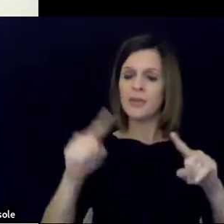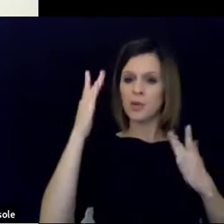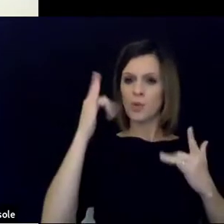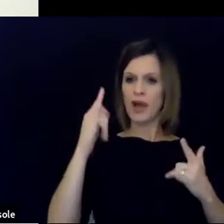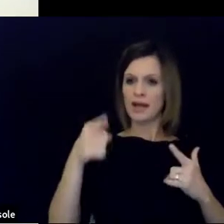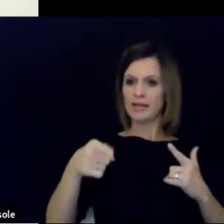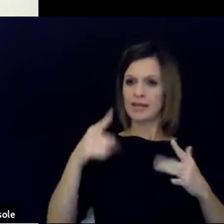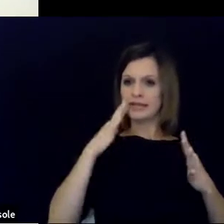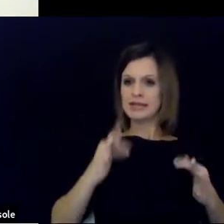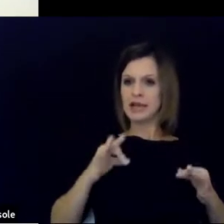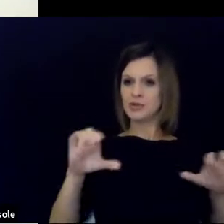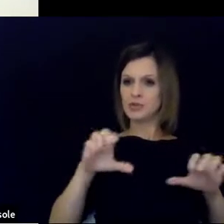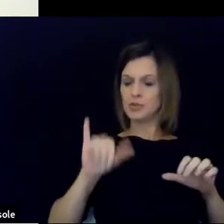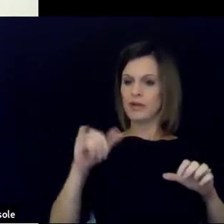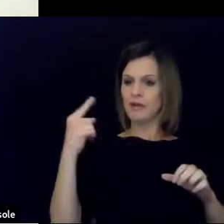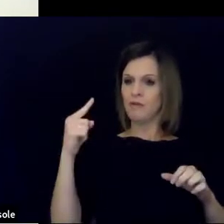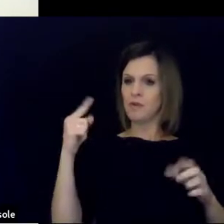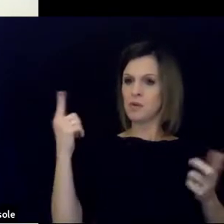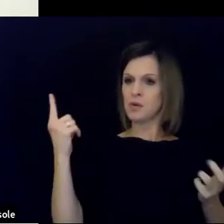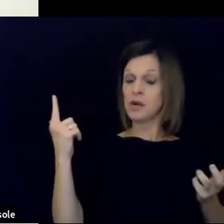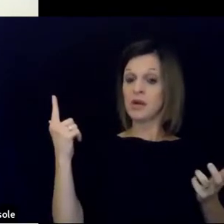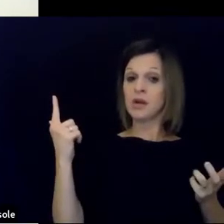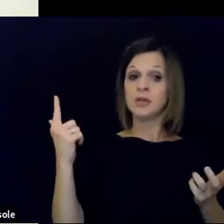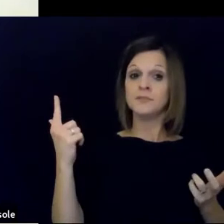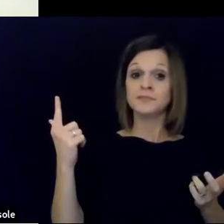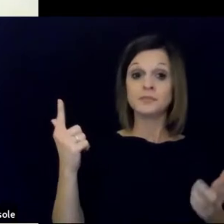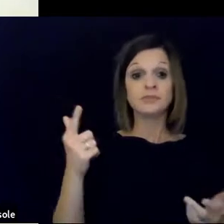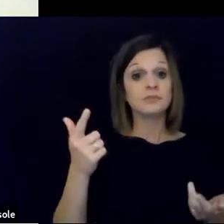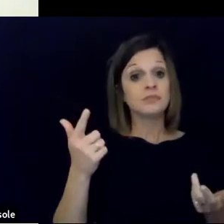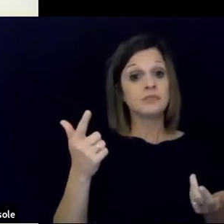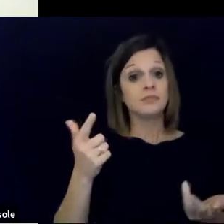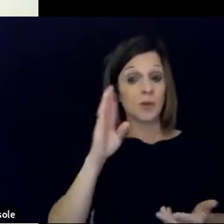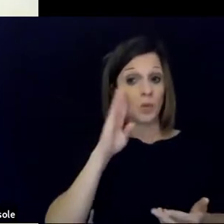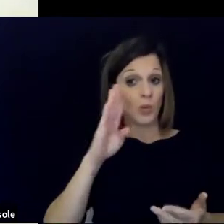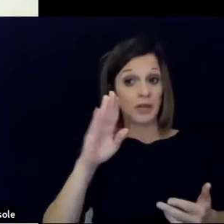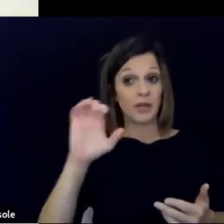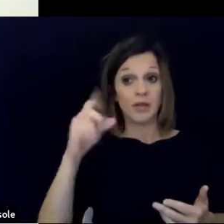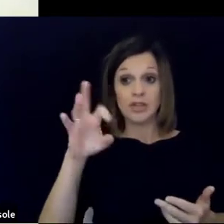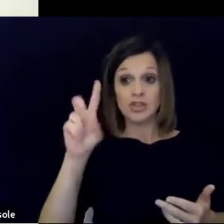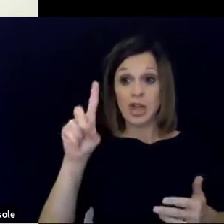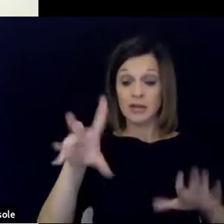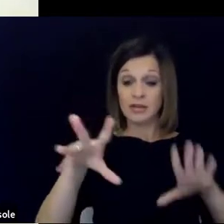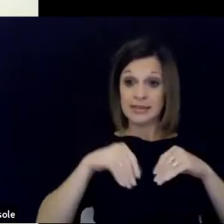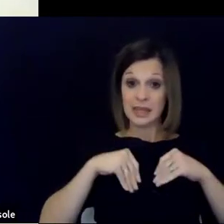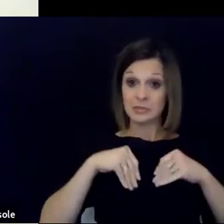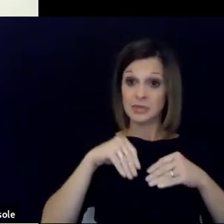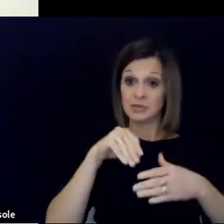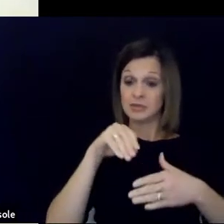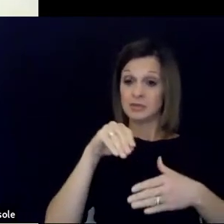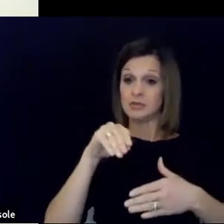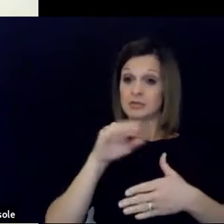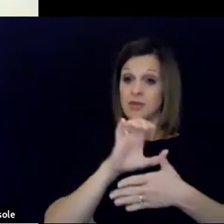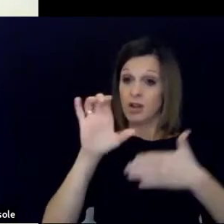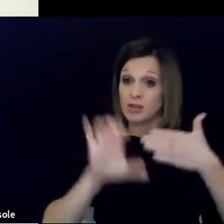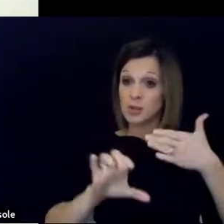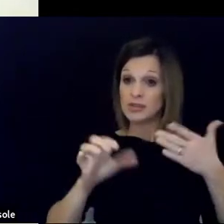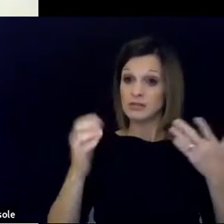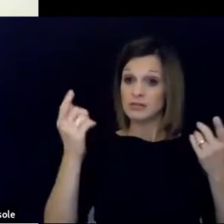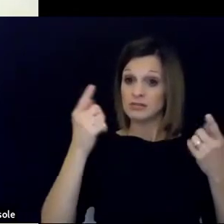why is the child willing to accept the consequences? You know, with typical kids, even, you know, sometimes they do something